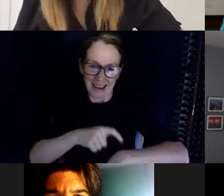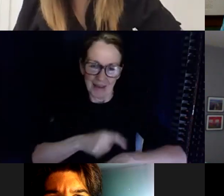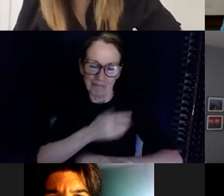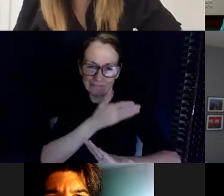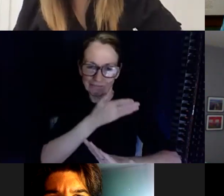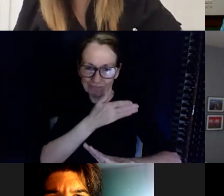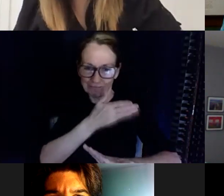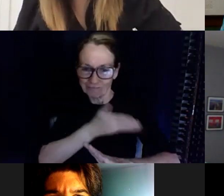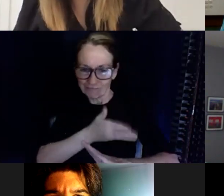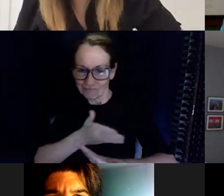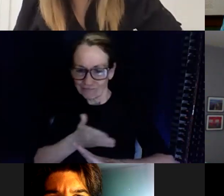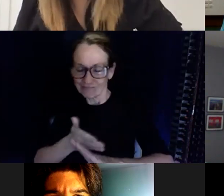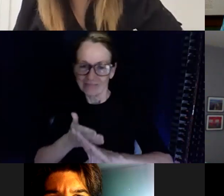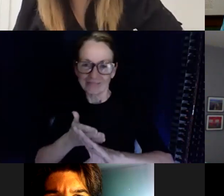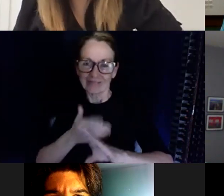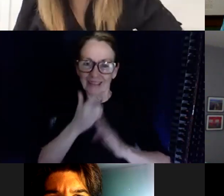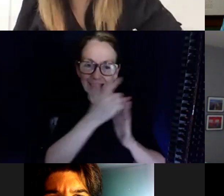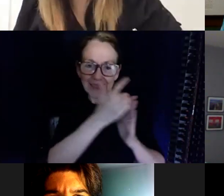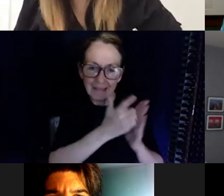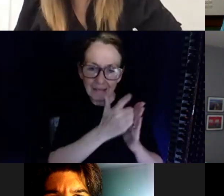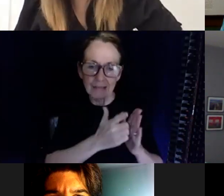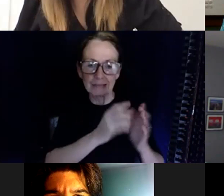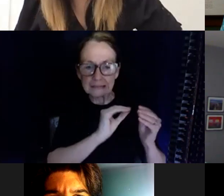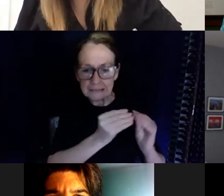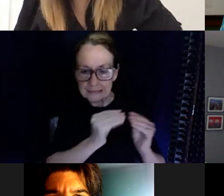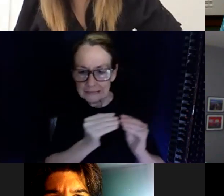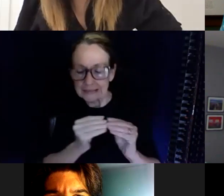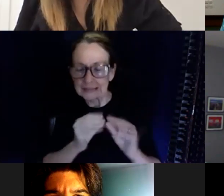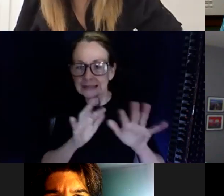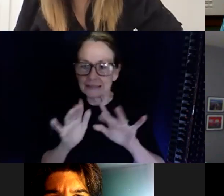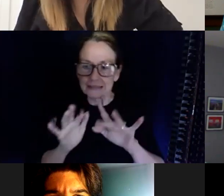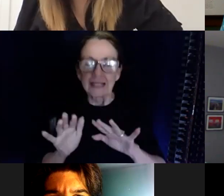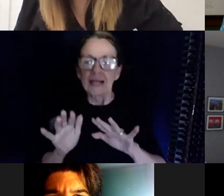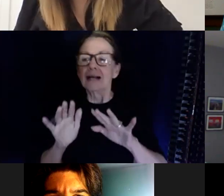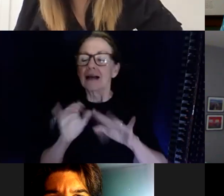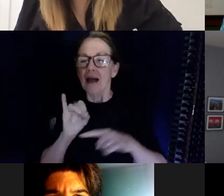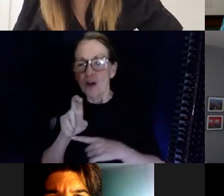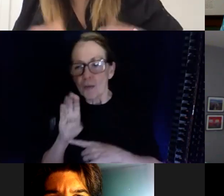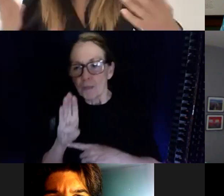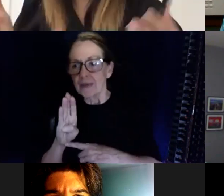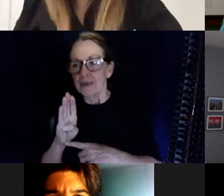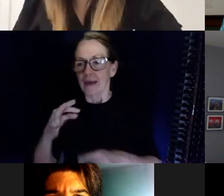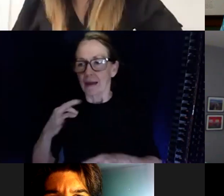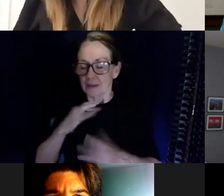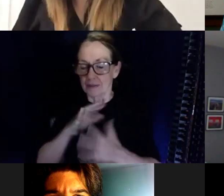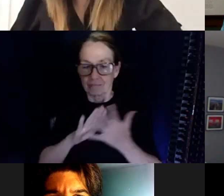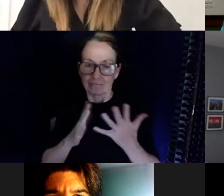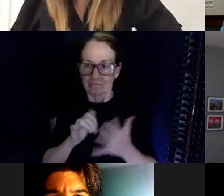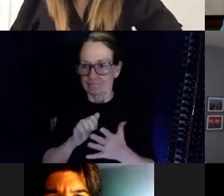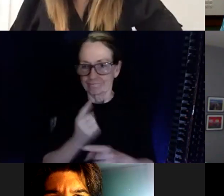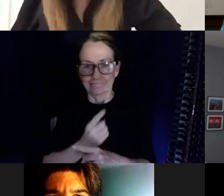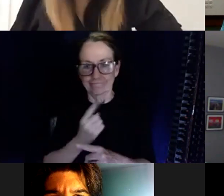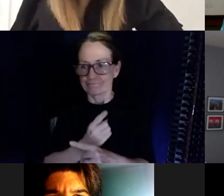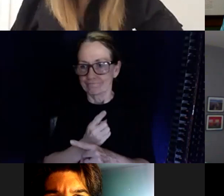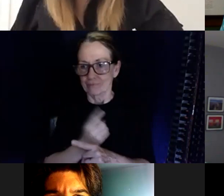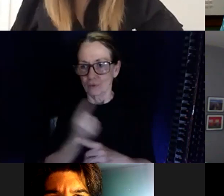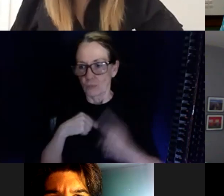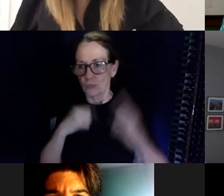AND WE CAN MOVE FORWARD WITH THE ACTUAL SURVEY.